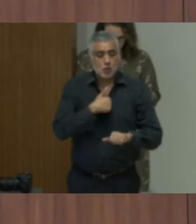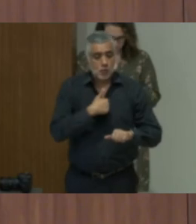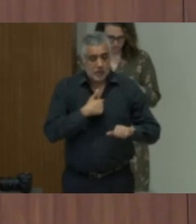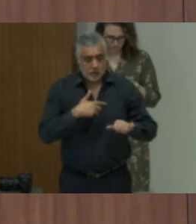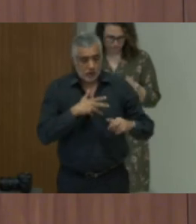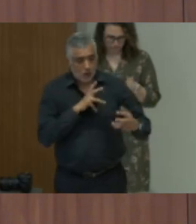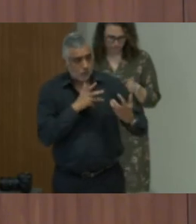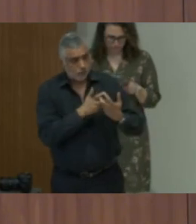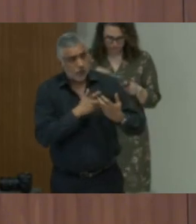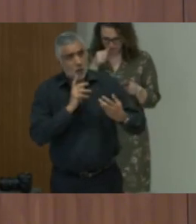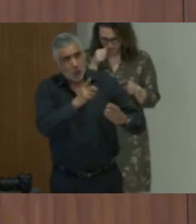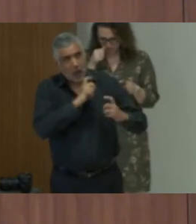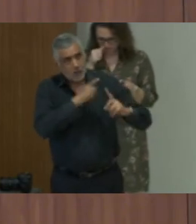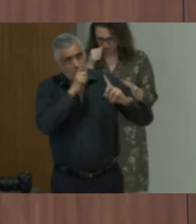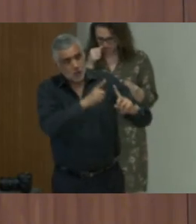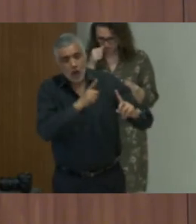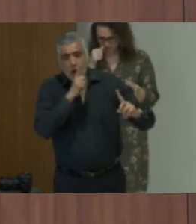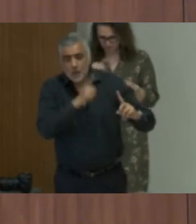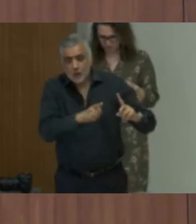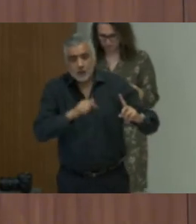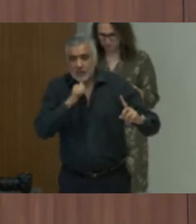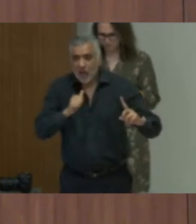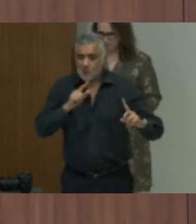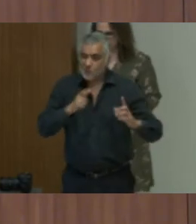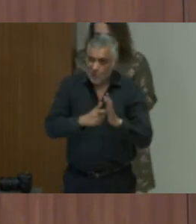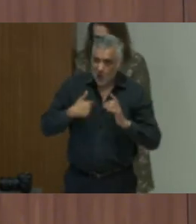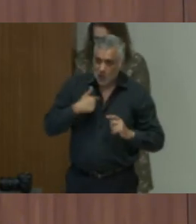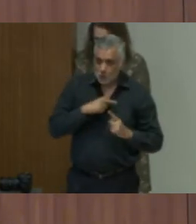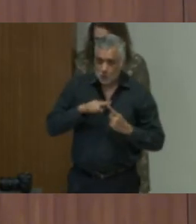And our mission doesn't require us to be perfect first.